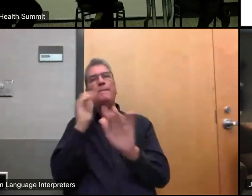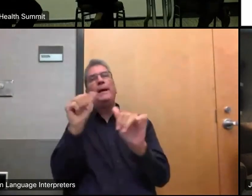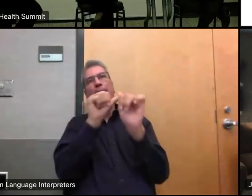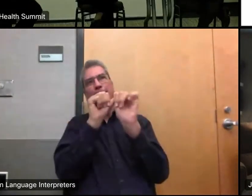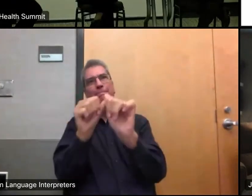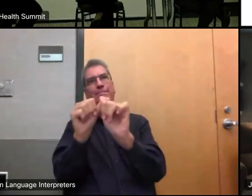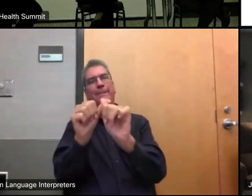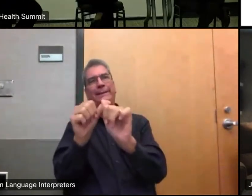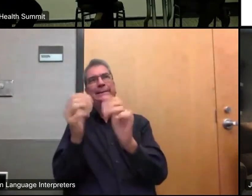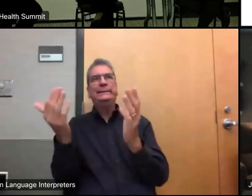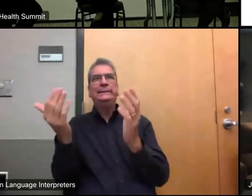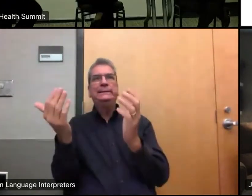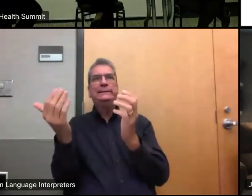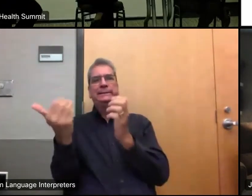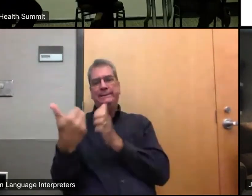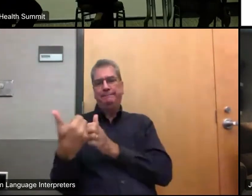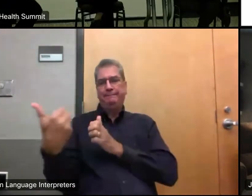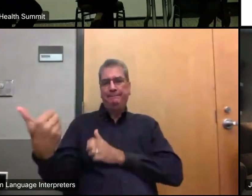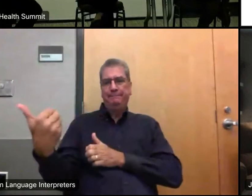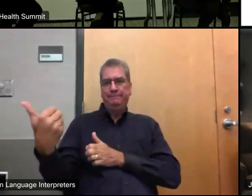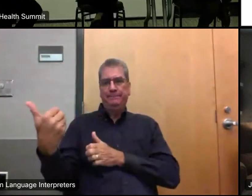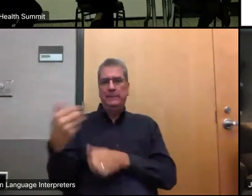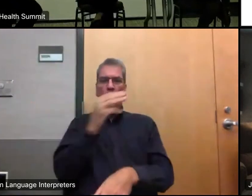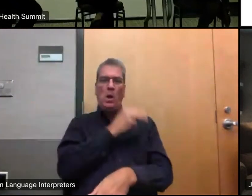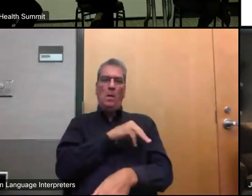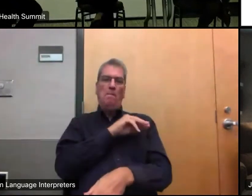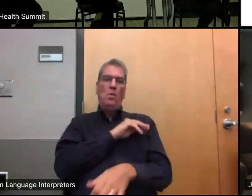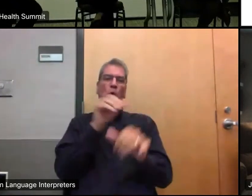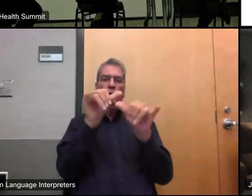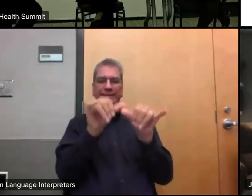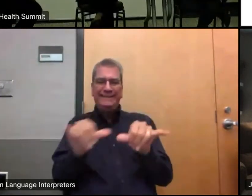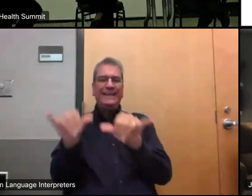I don't say the moral standard that it mixed sound like politics is immoral. Um, but but